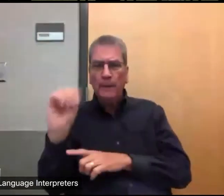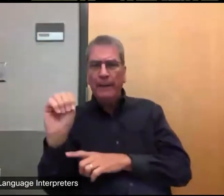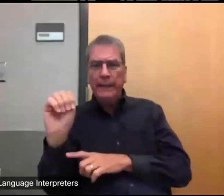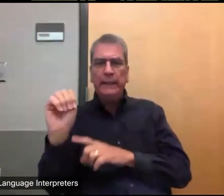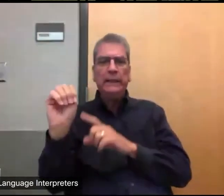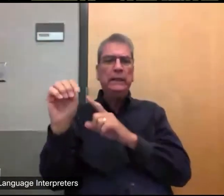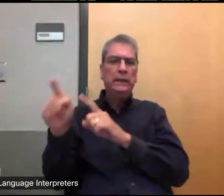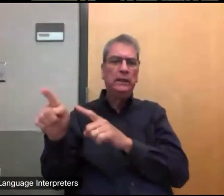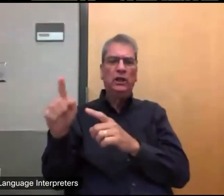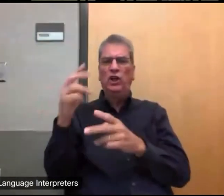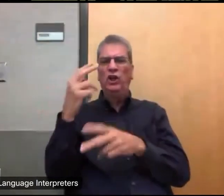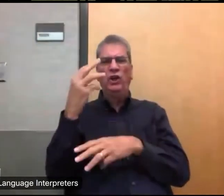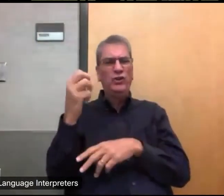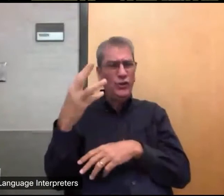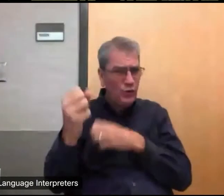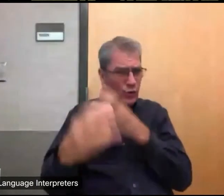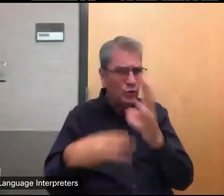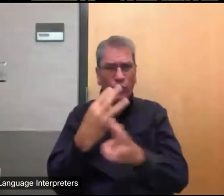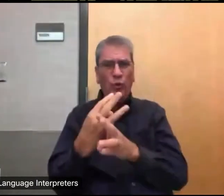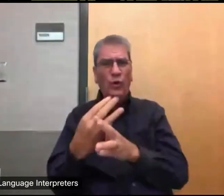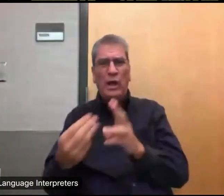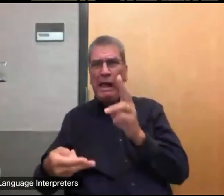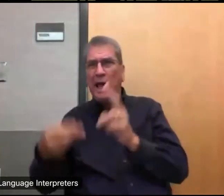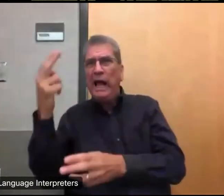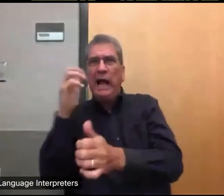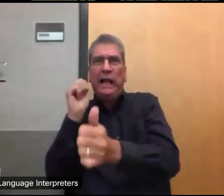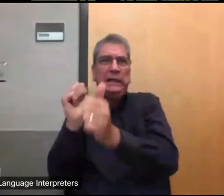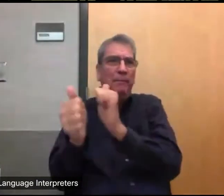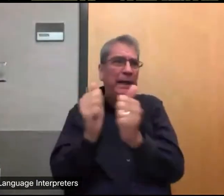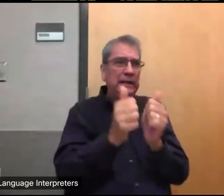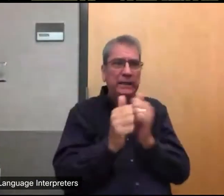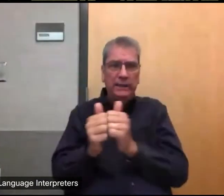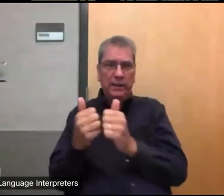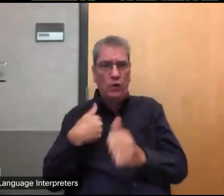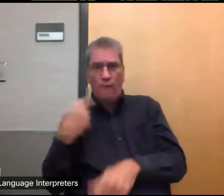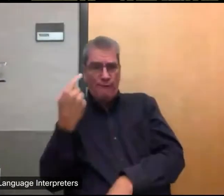that we're in, being highly competitive, being just that minute to minute cycle, that never